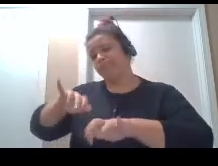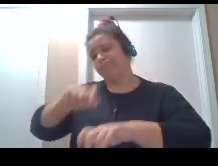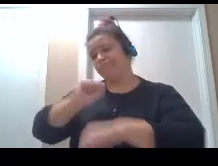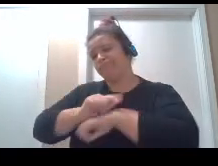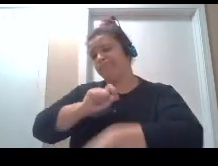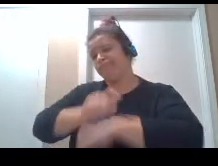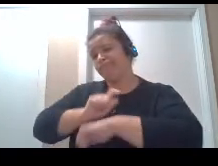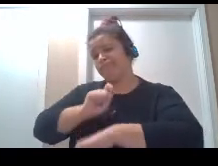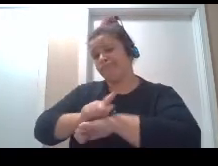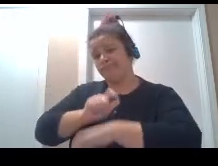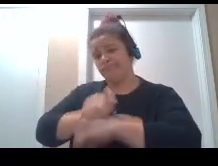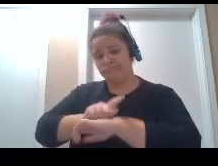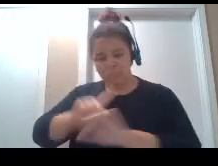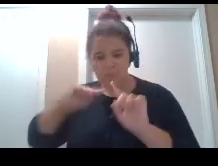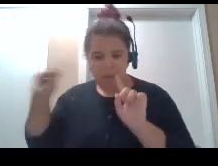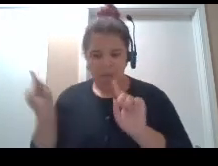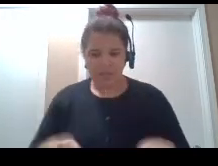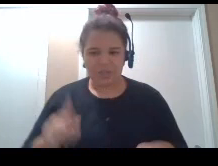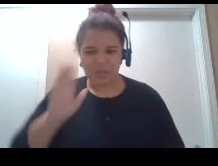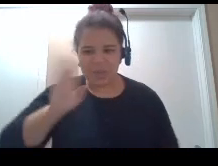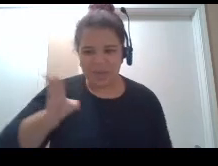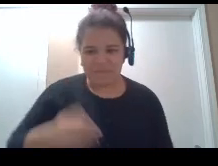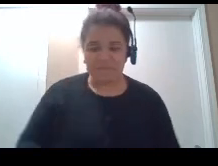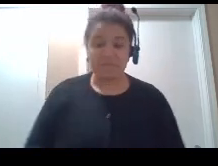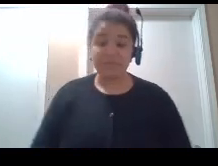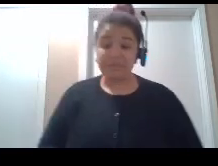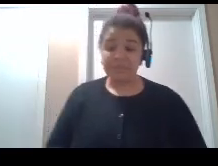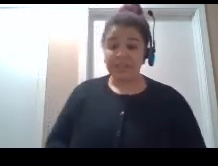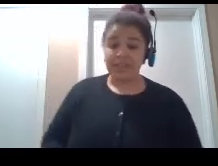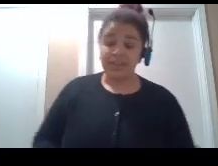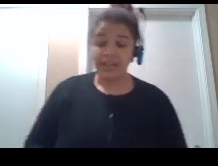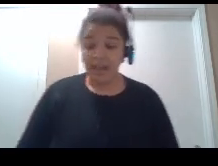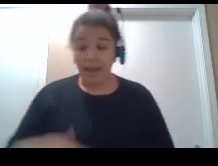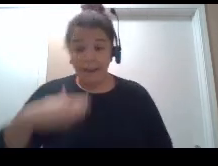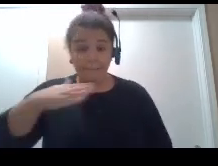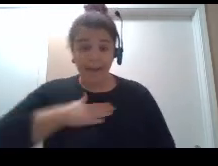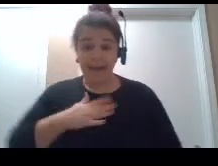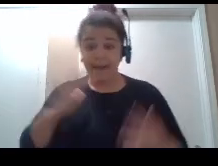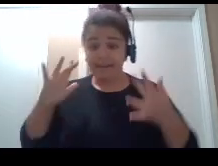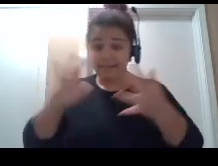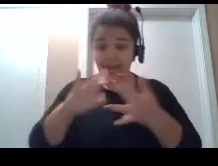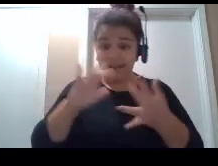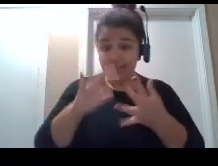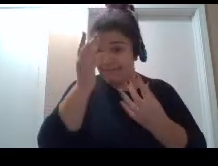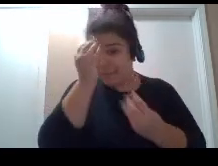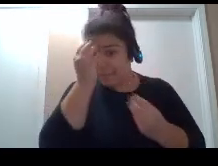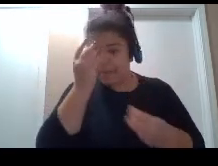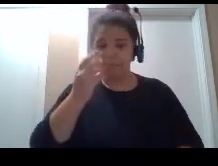we can make sure to get them answered for you. I will also post my contact information for